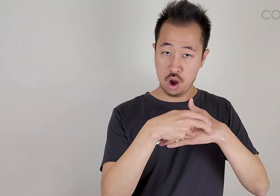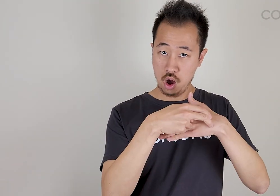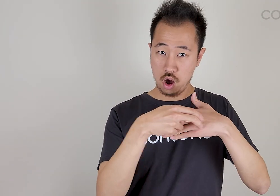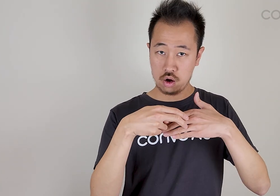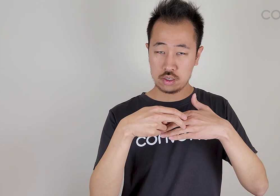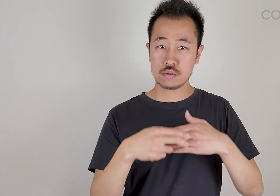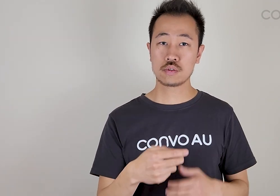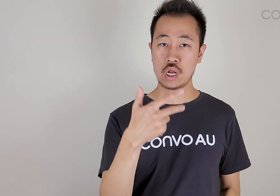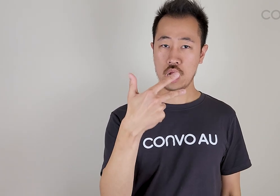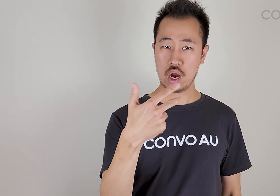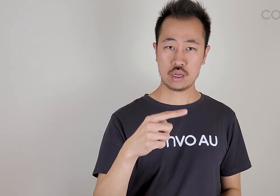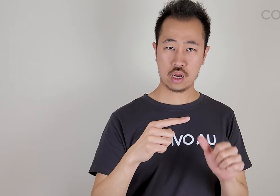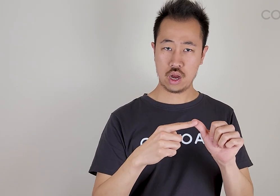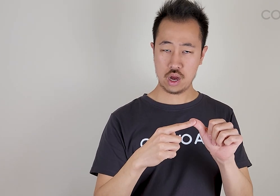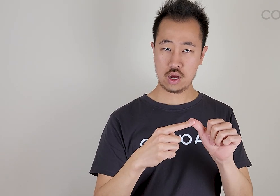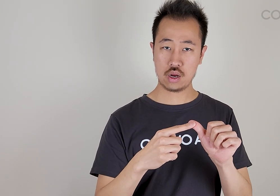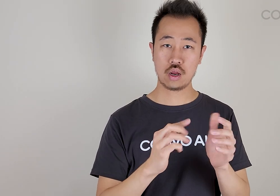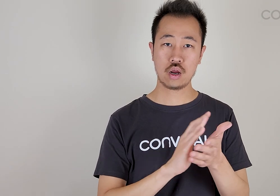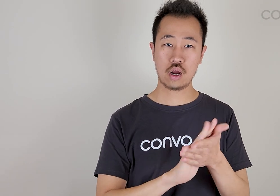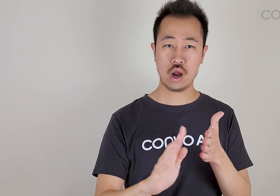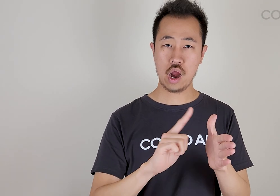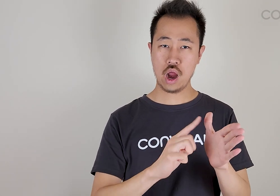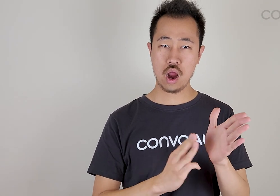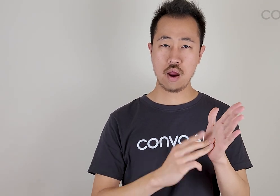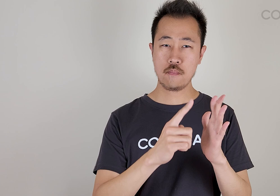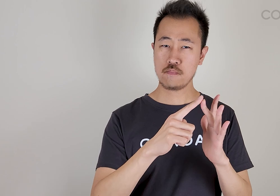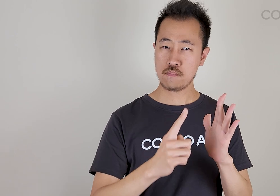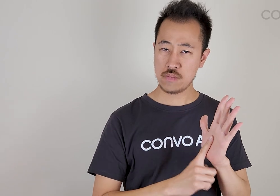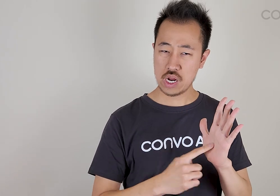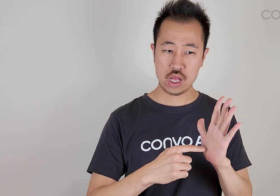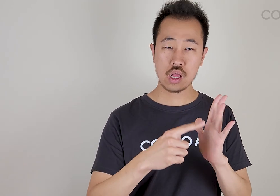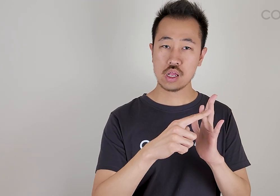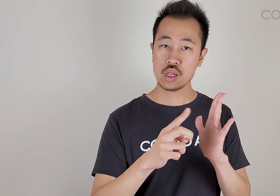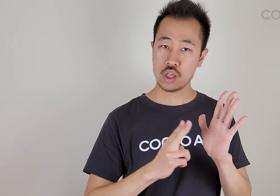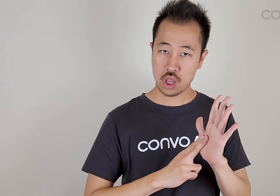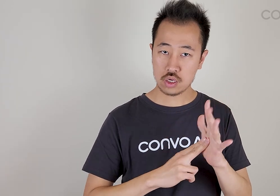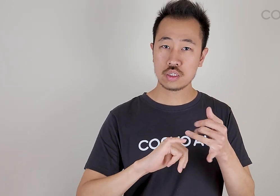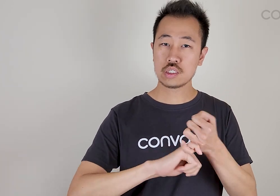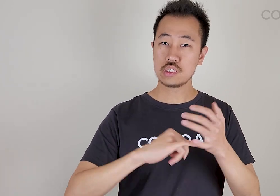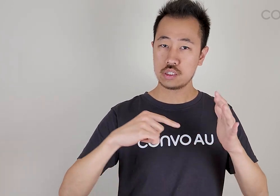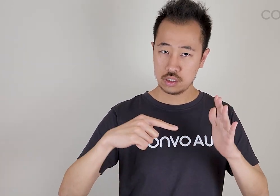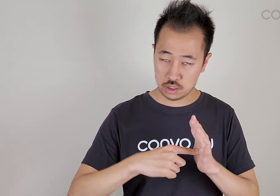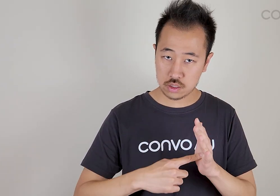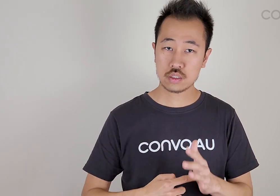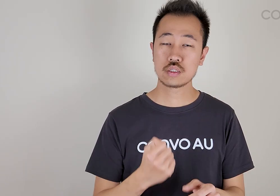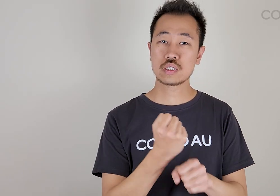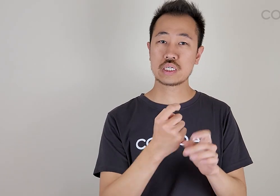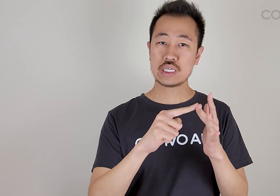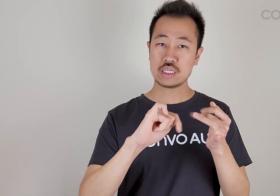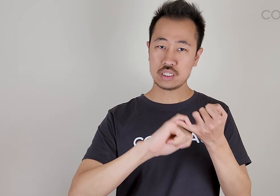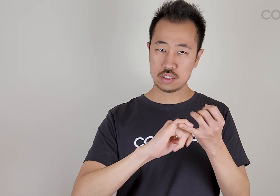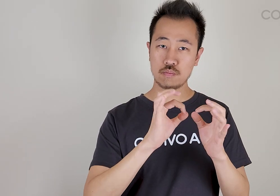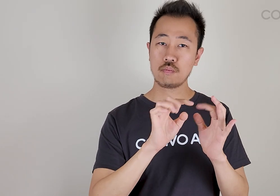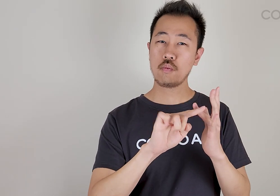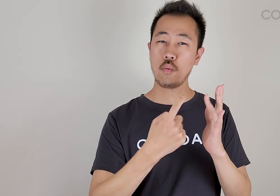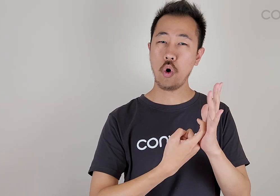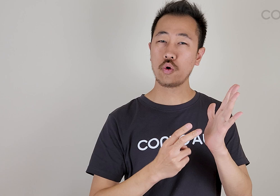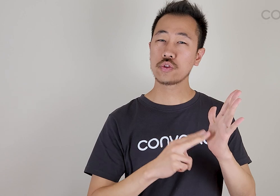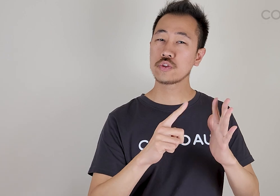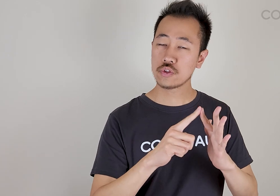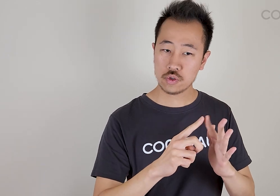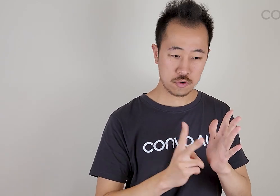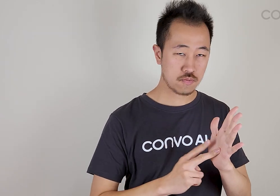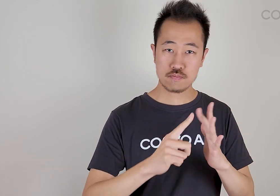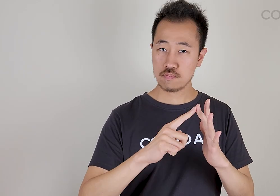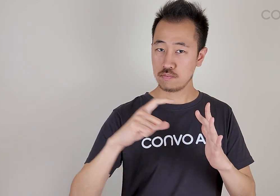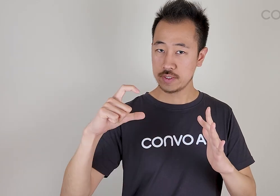8A Hamilton St, Gisborne VIC